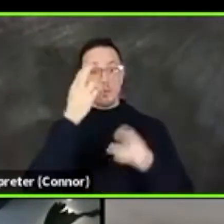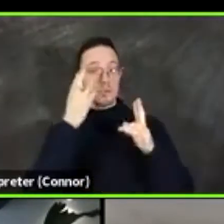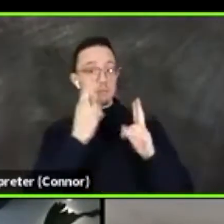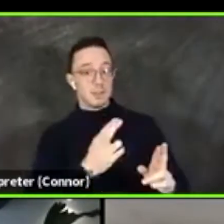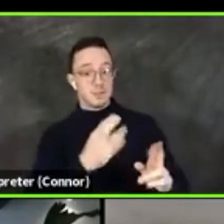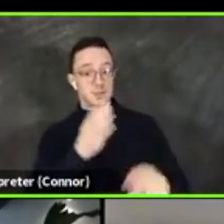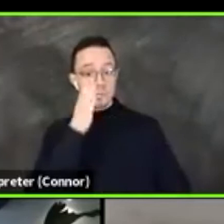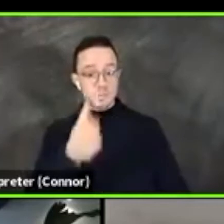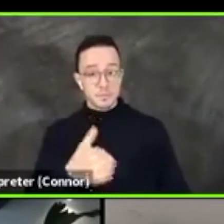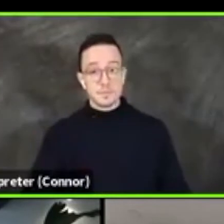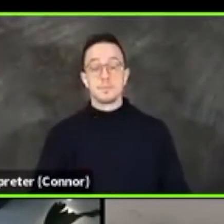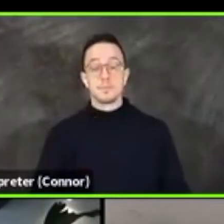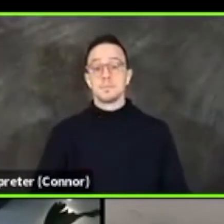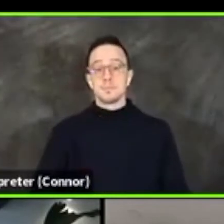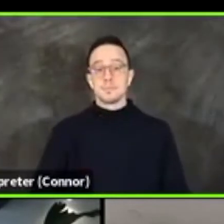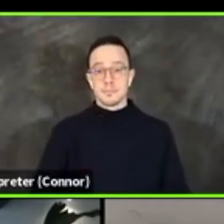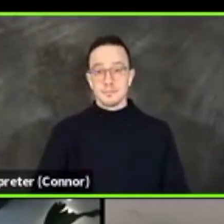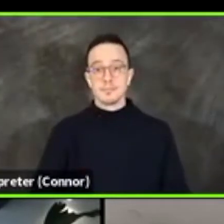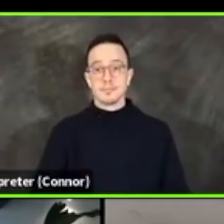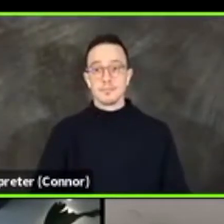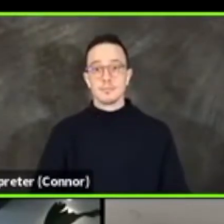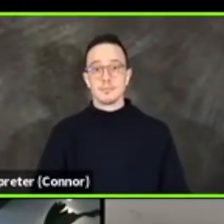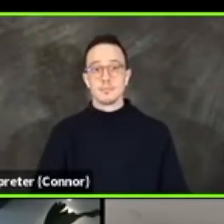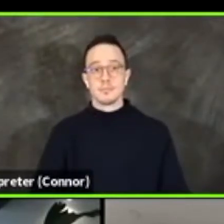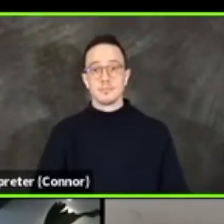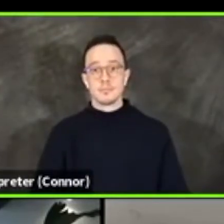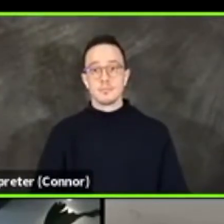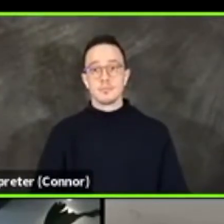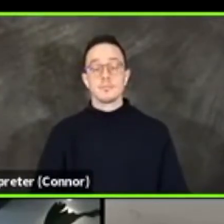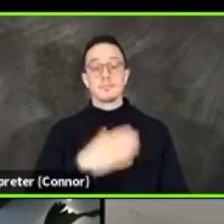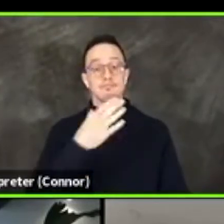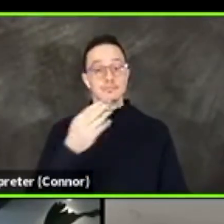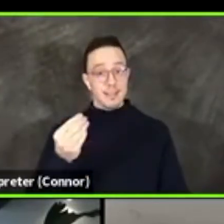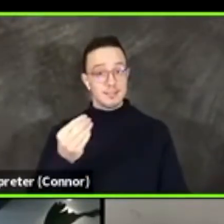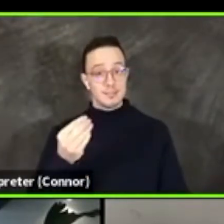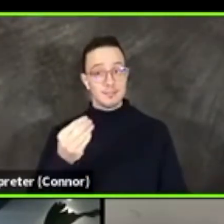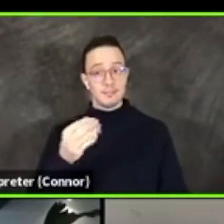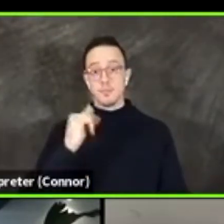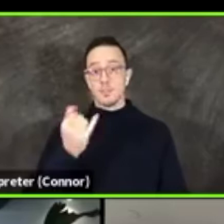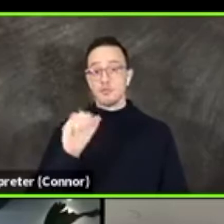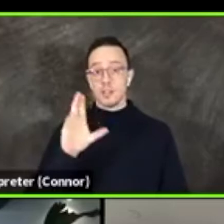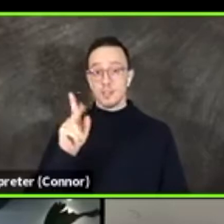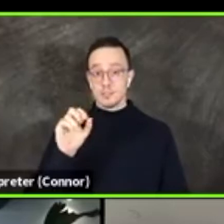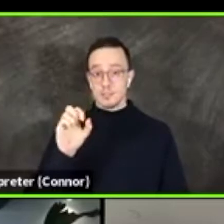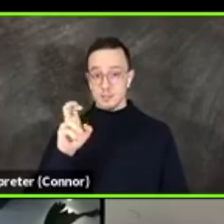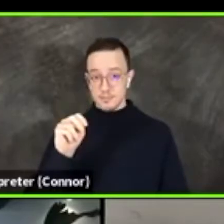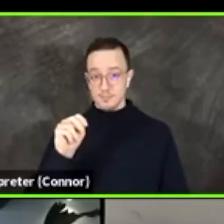JUST AS MUCH AS ANY OTHER ARTIST. AND JACKSON, I JUST THOUGHT, THAT